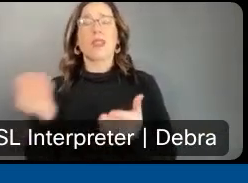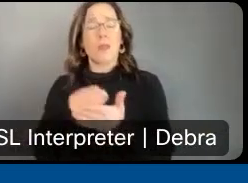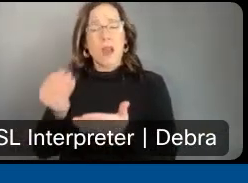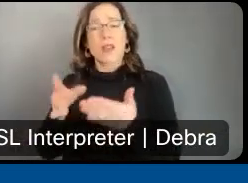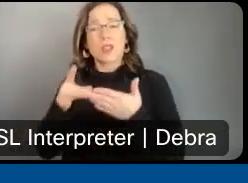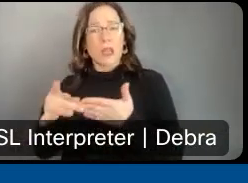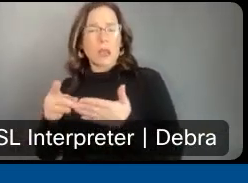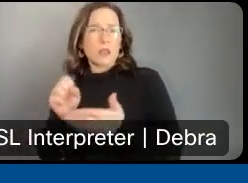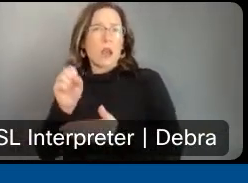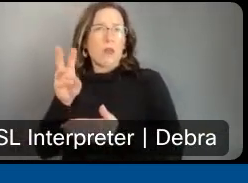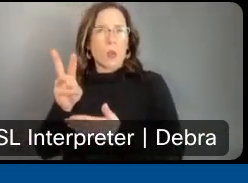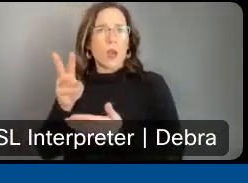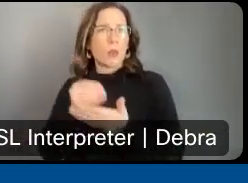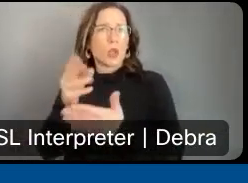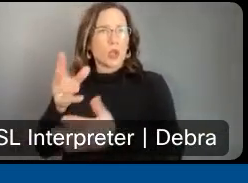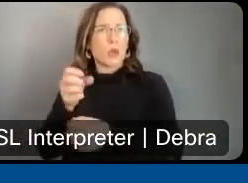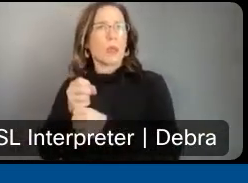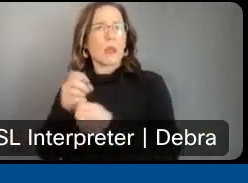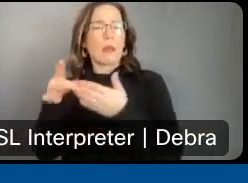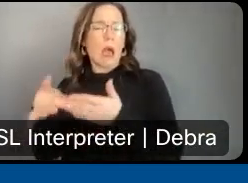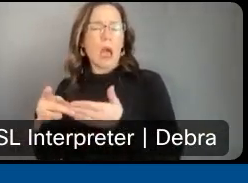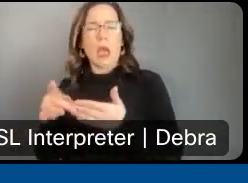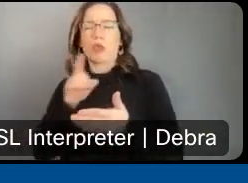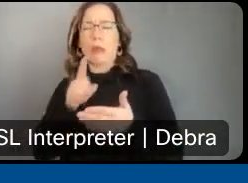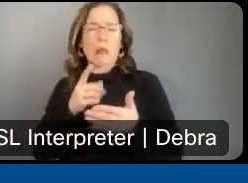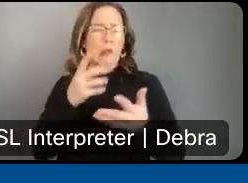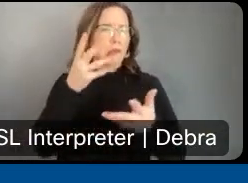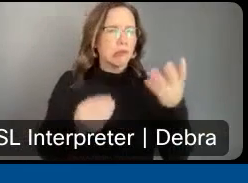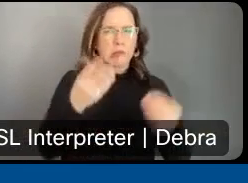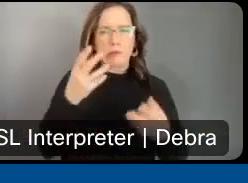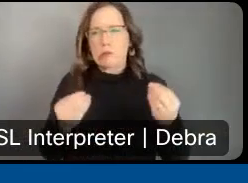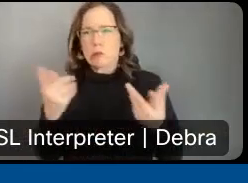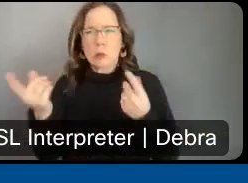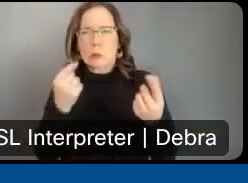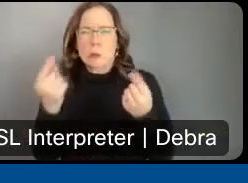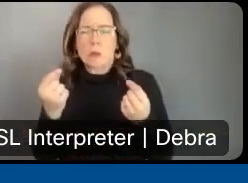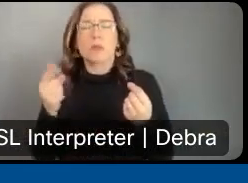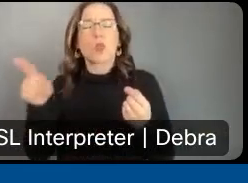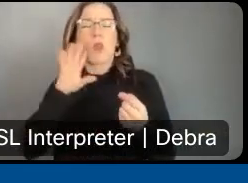really fills in the holes that a software vendor will be asking.